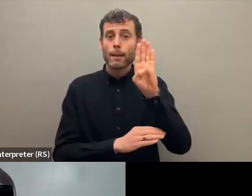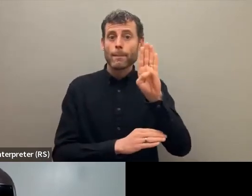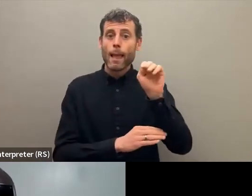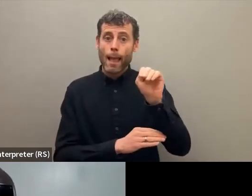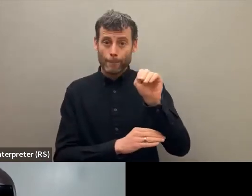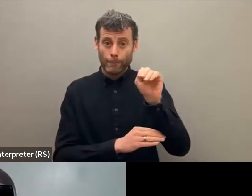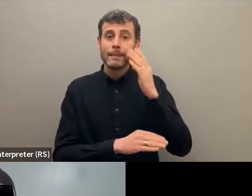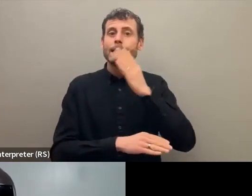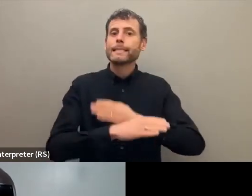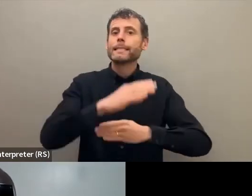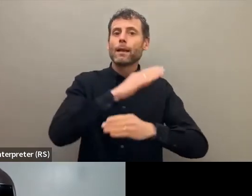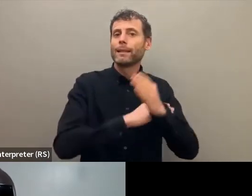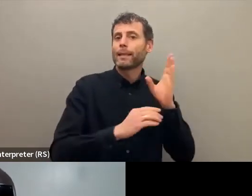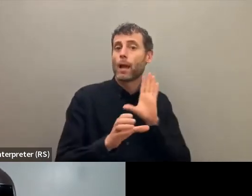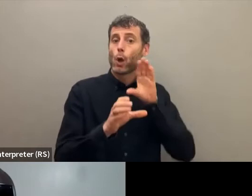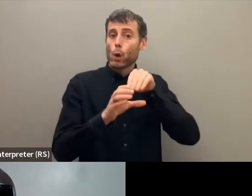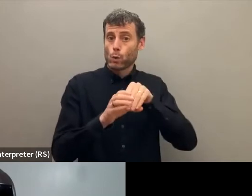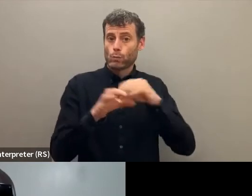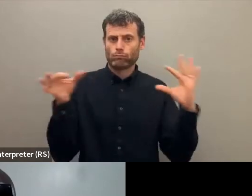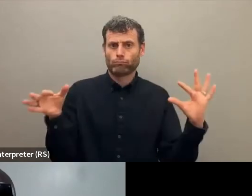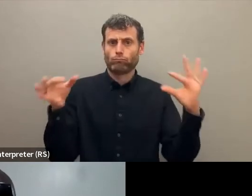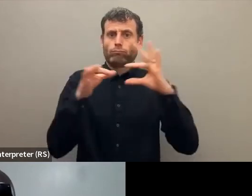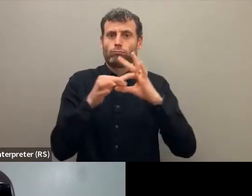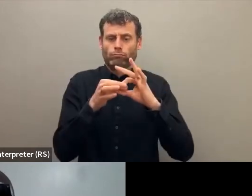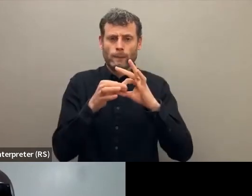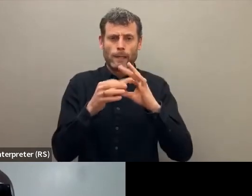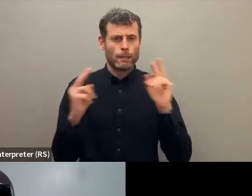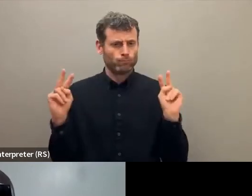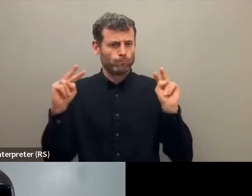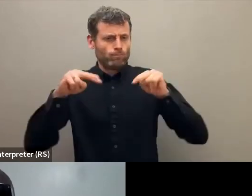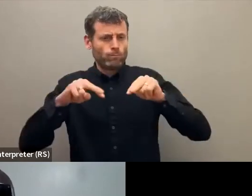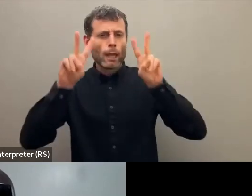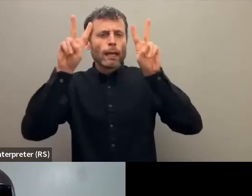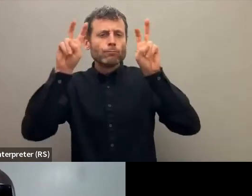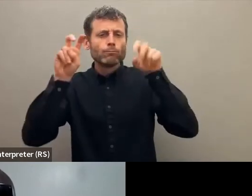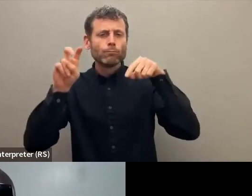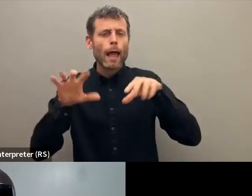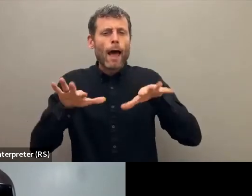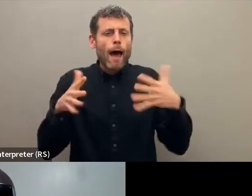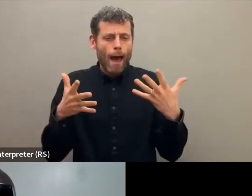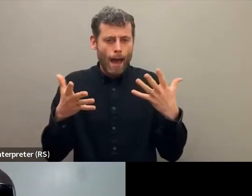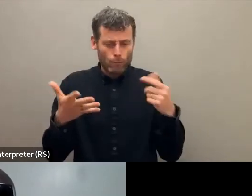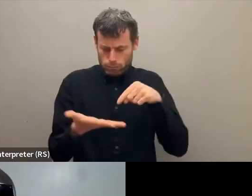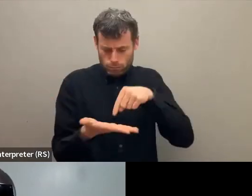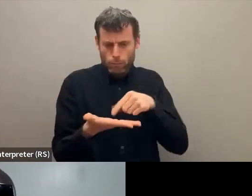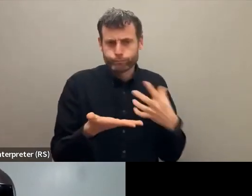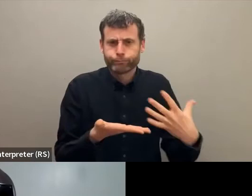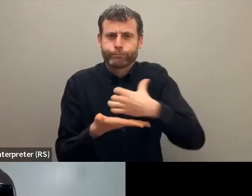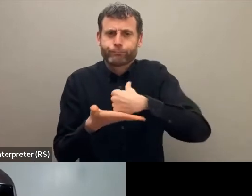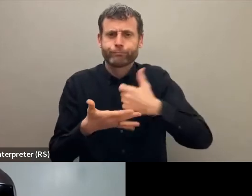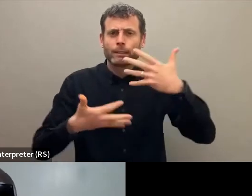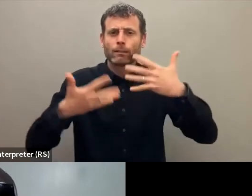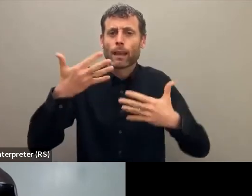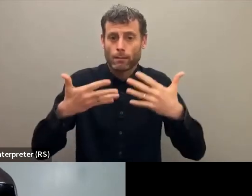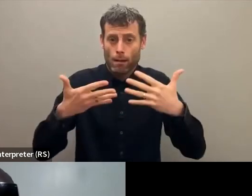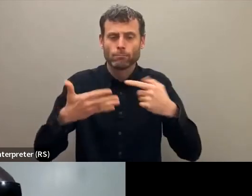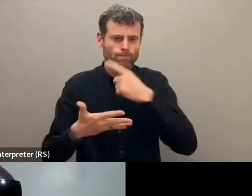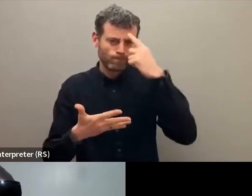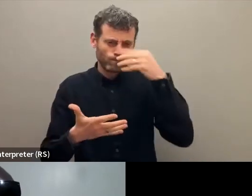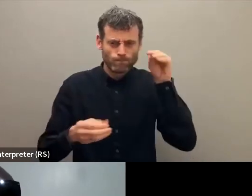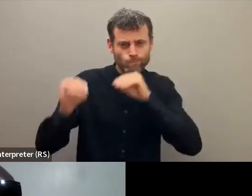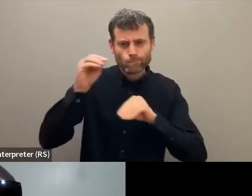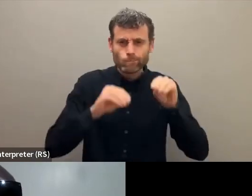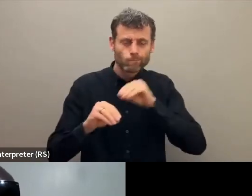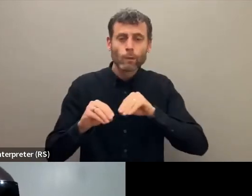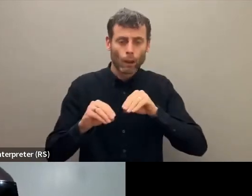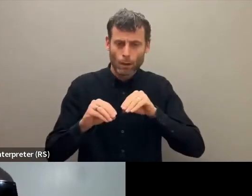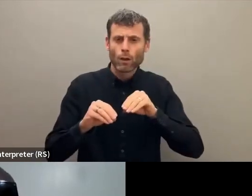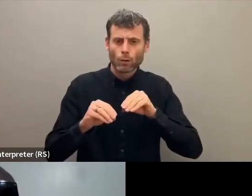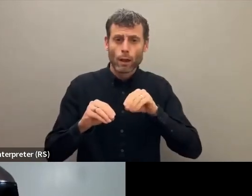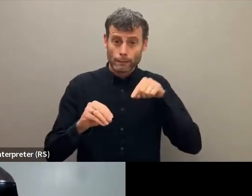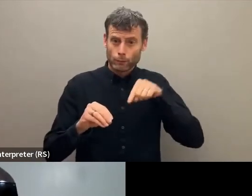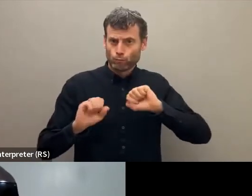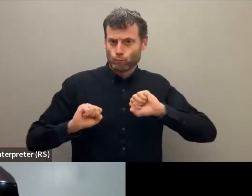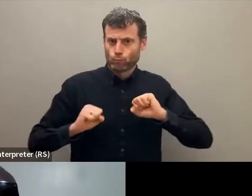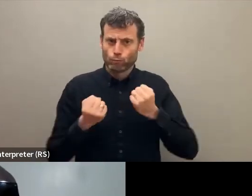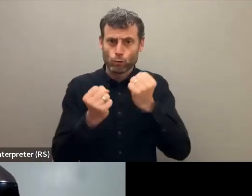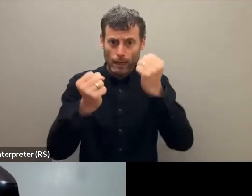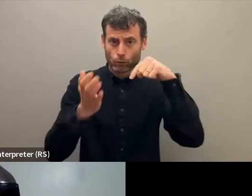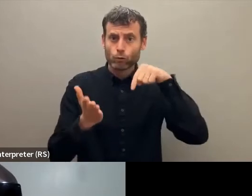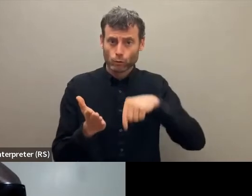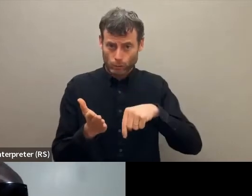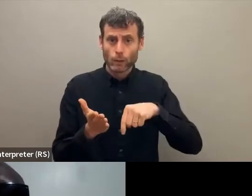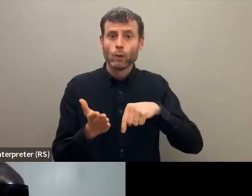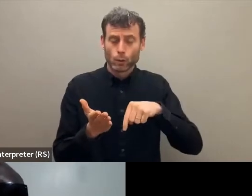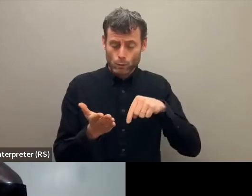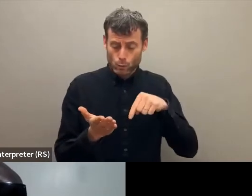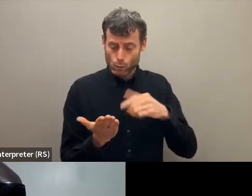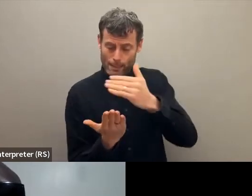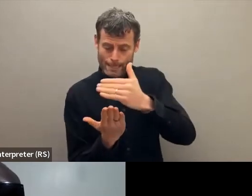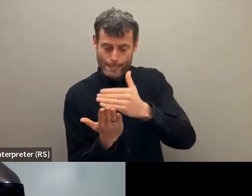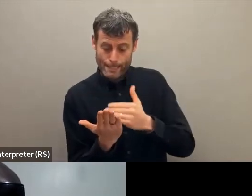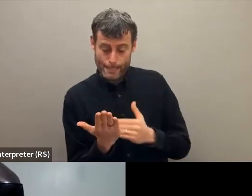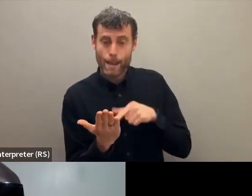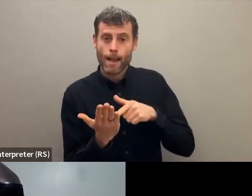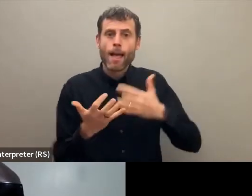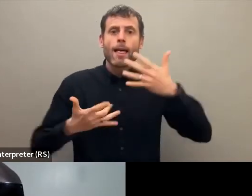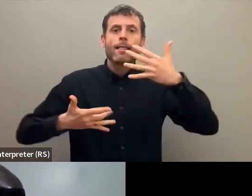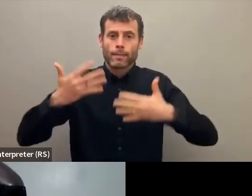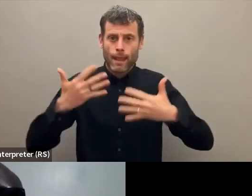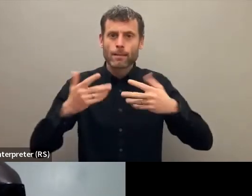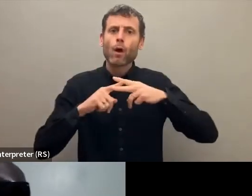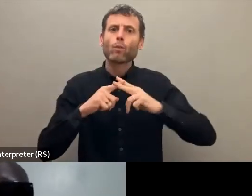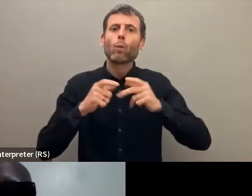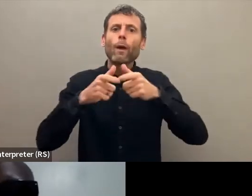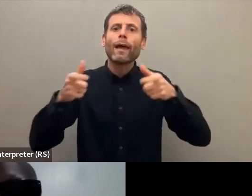Elizabeth Lockwood: Thank you so much, Mohammed, and thank you very much to fordham university it's very nice to be co organizing this event, with you today and i'd also like to thank my distinguished co panelists it's a pleasure to be presenting with you.